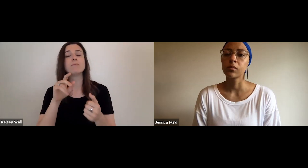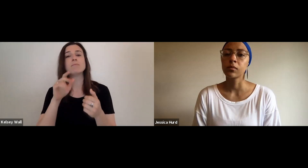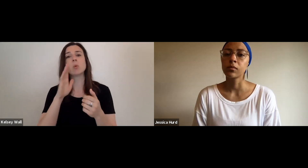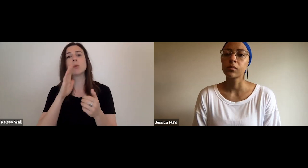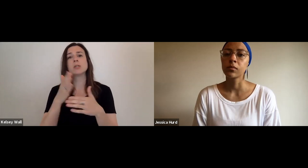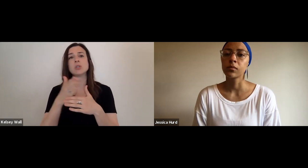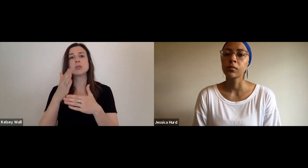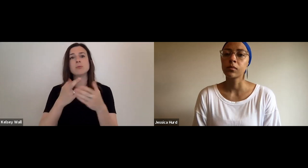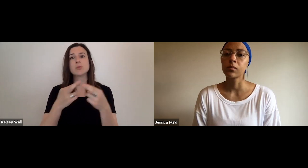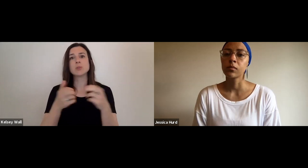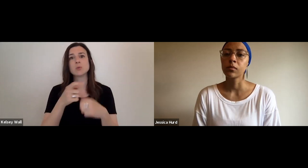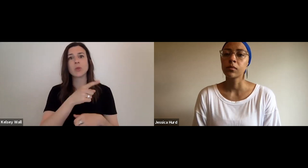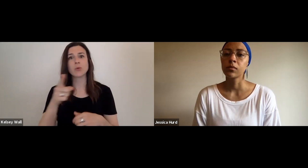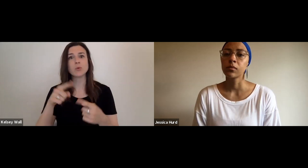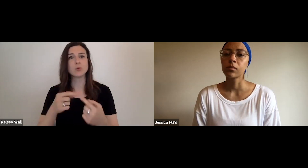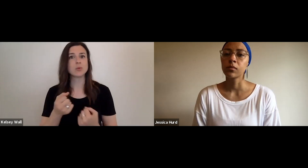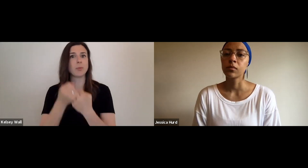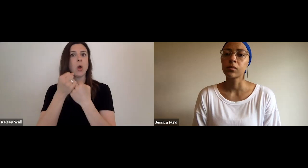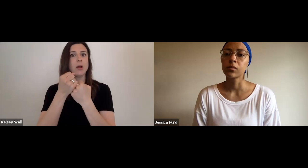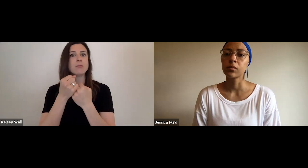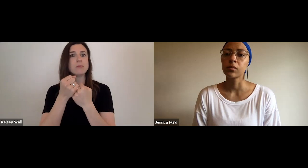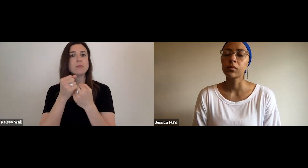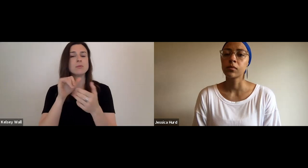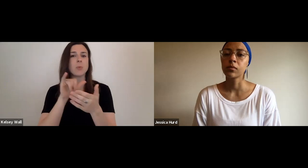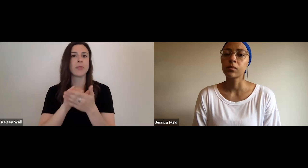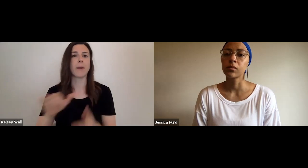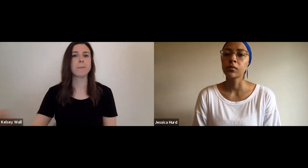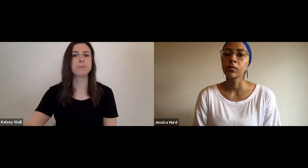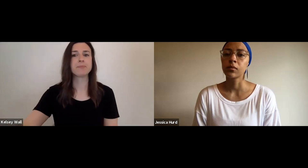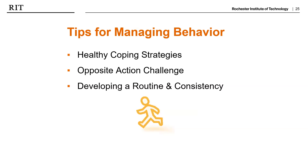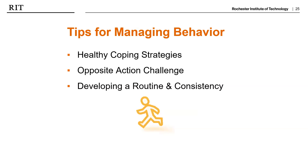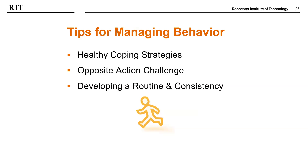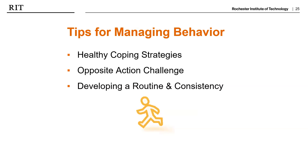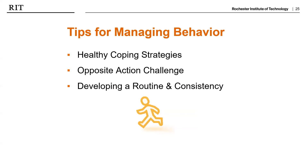but with support and sharing your experiences and getting support from things